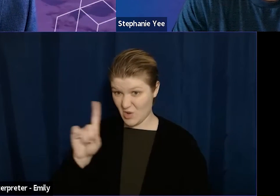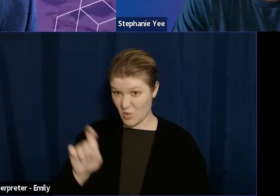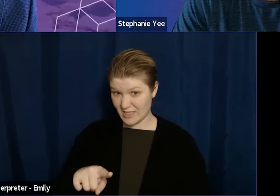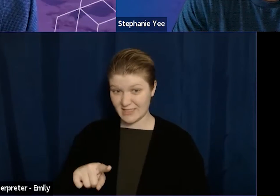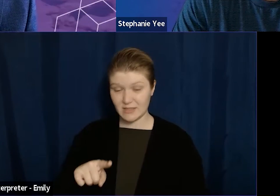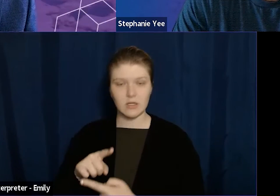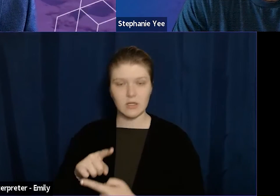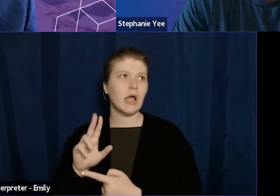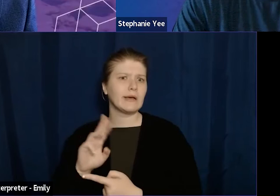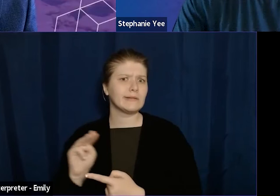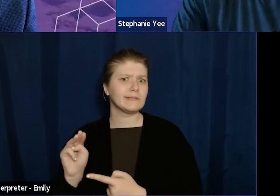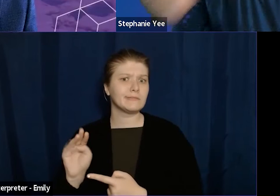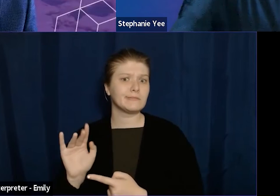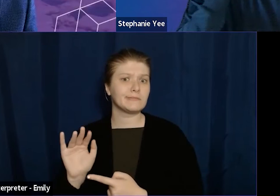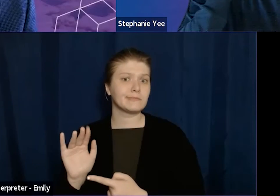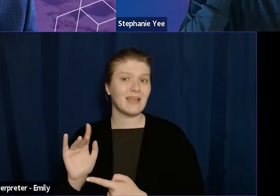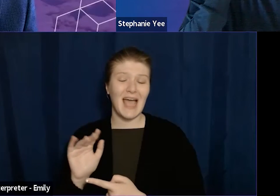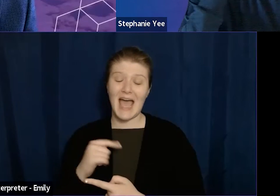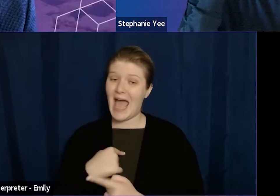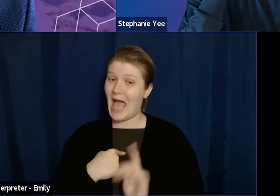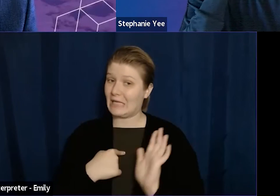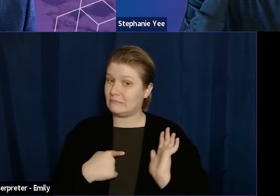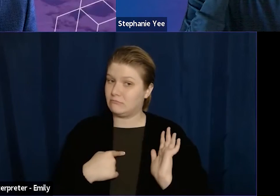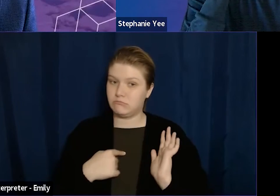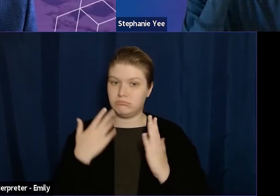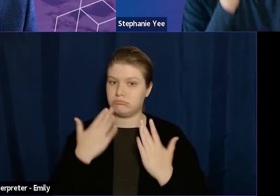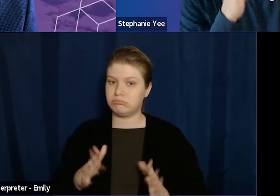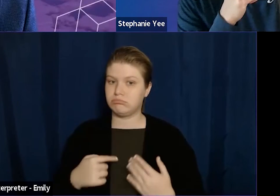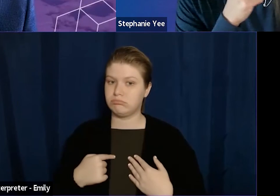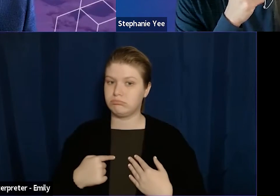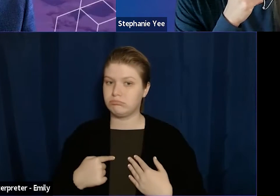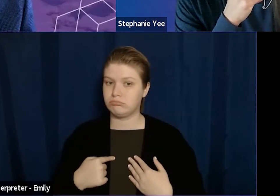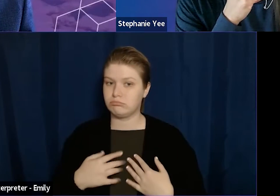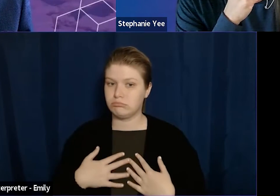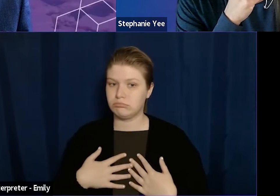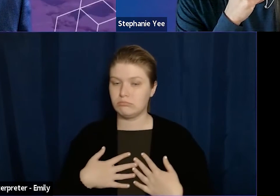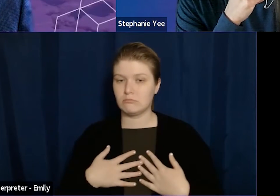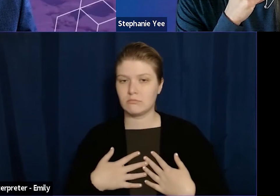Budget Justification, I'm looking at the page right now.